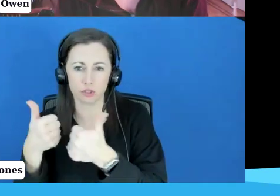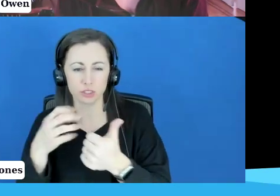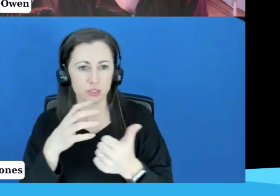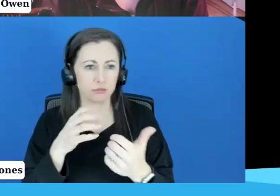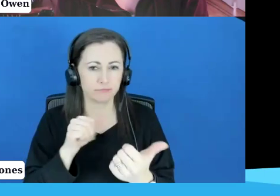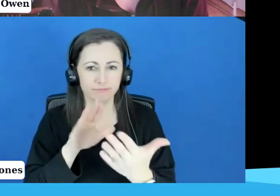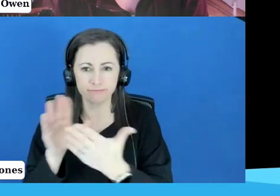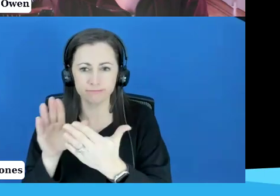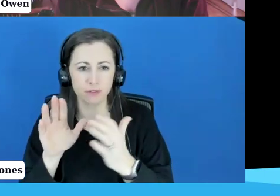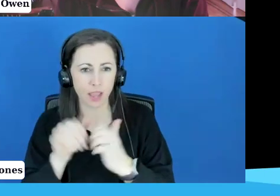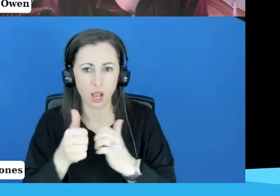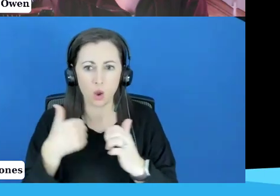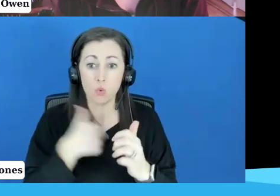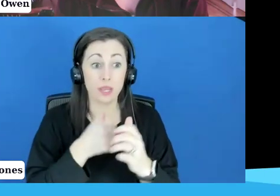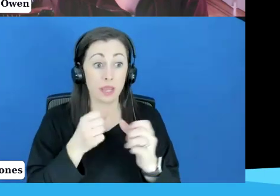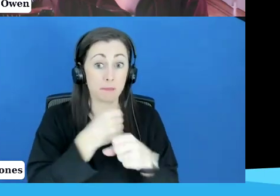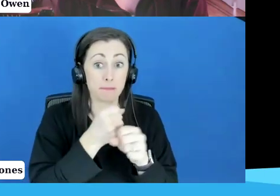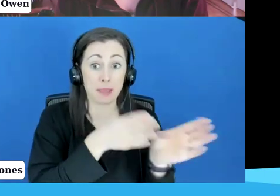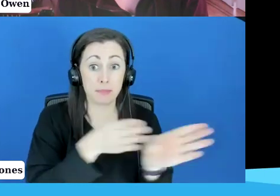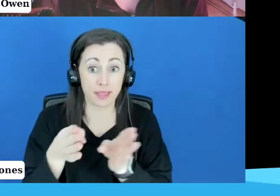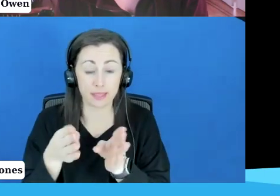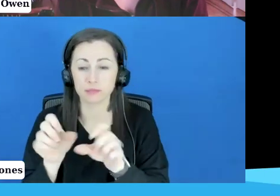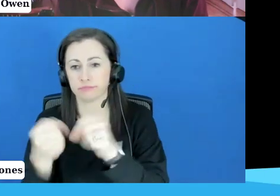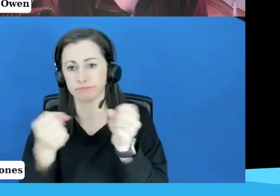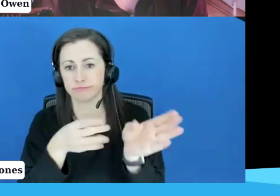The venues we can, or more often than not cannot visit.